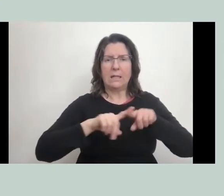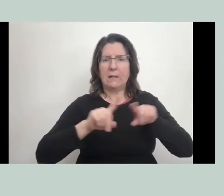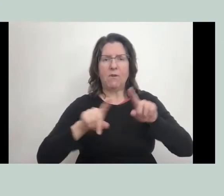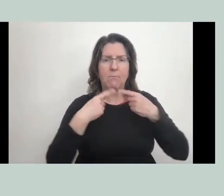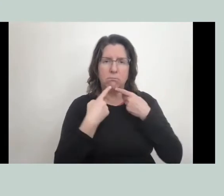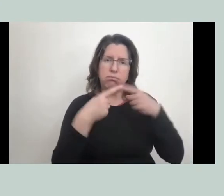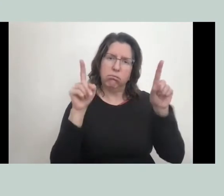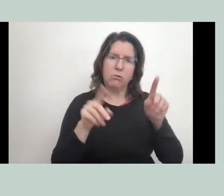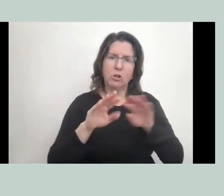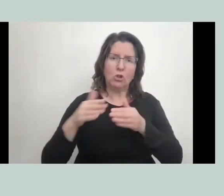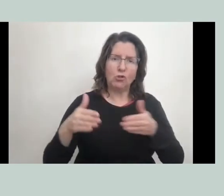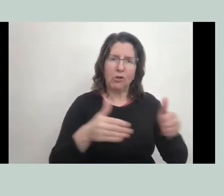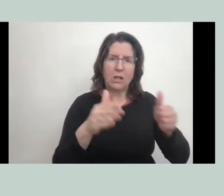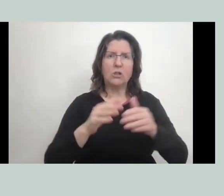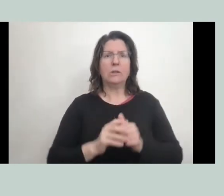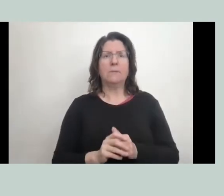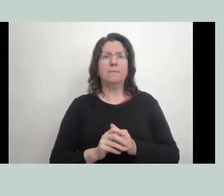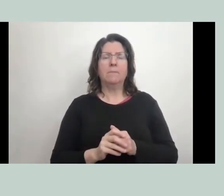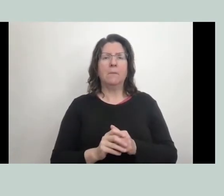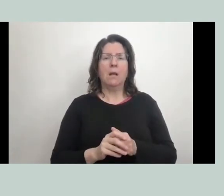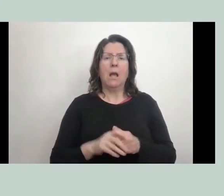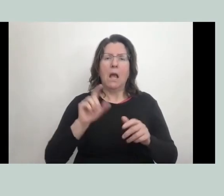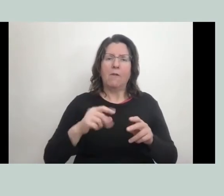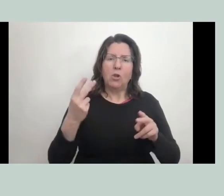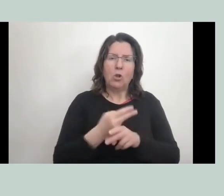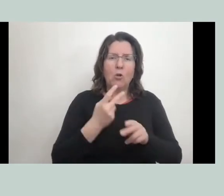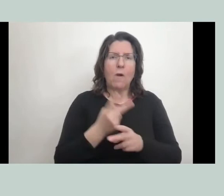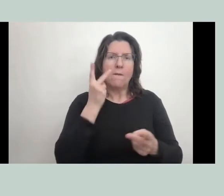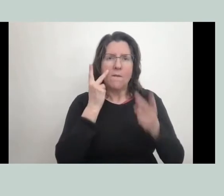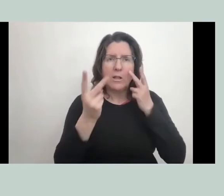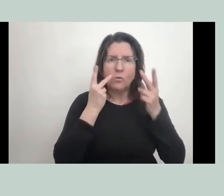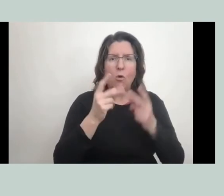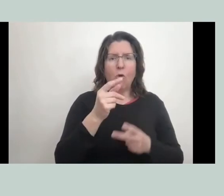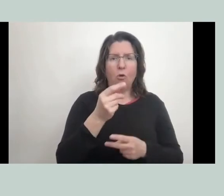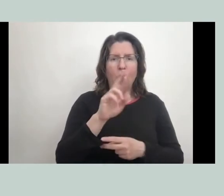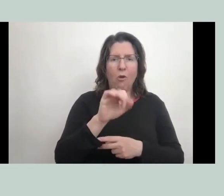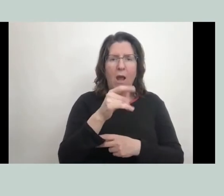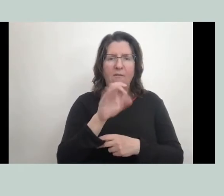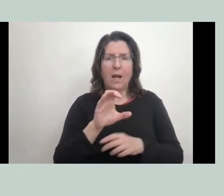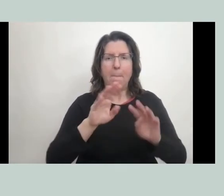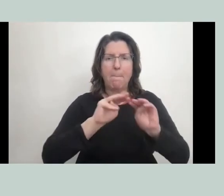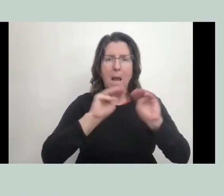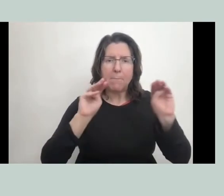Teachers must be using effective and various strategies, continuously, in the classroom.